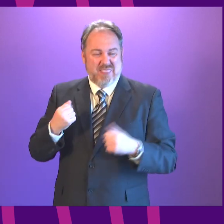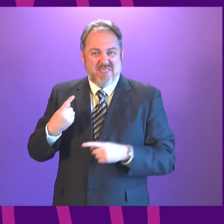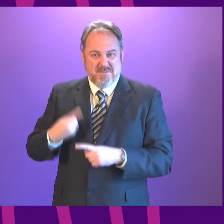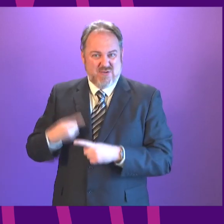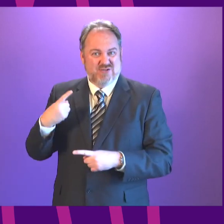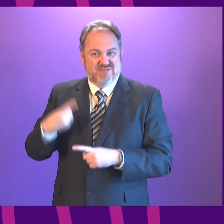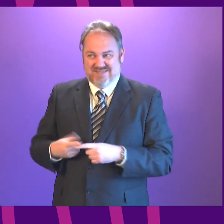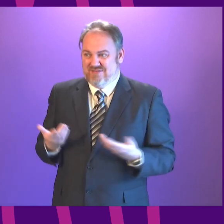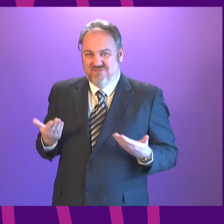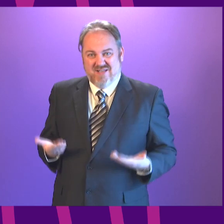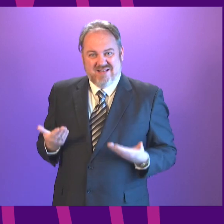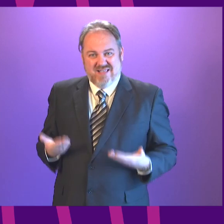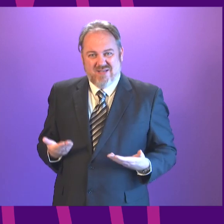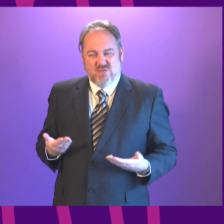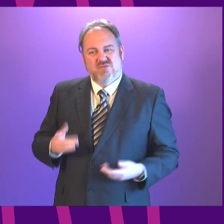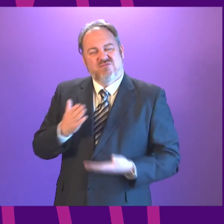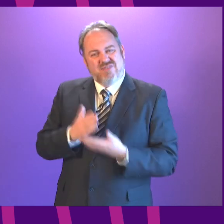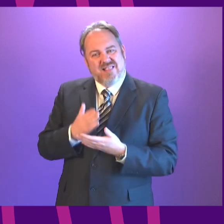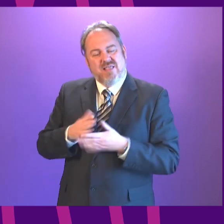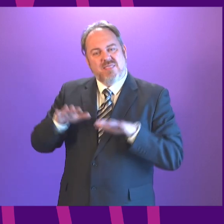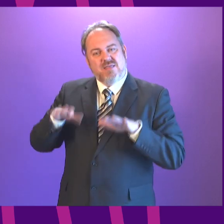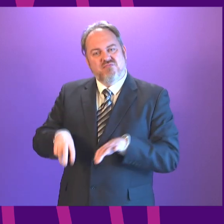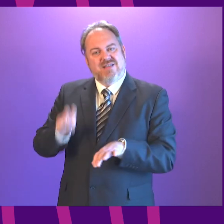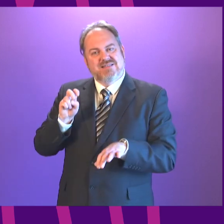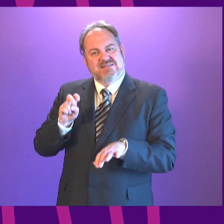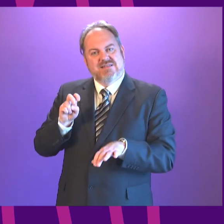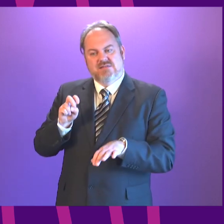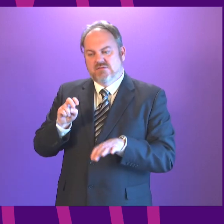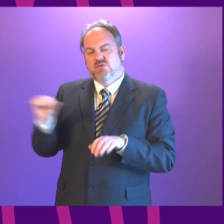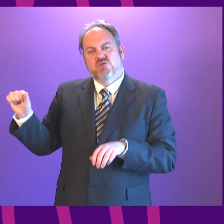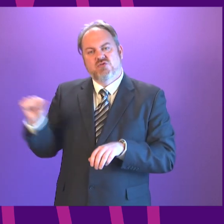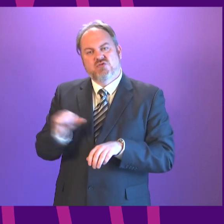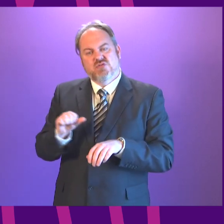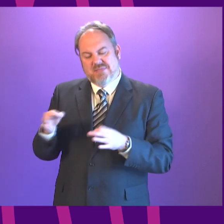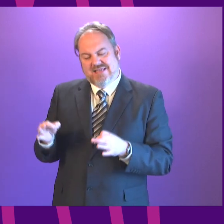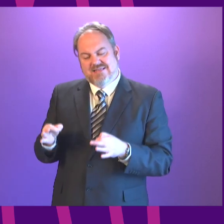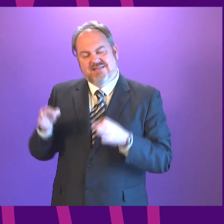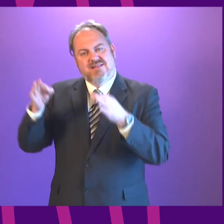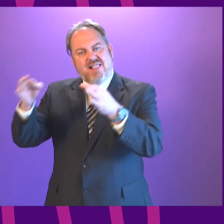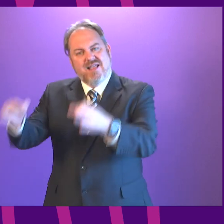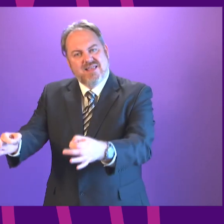reason alone, an extension to the Brexit transition period would make common sense.